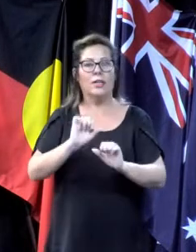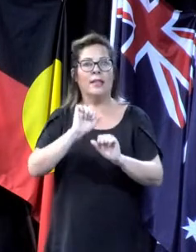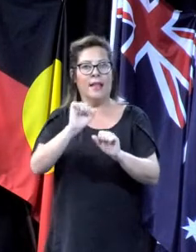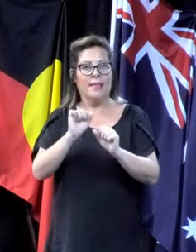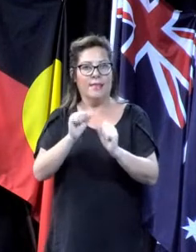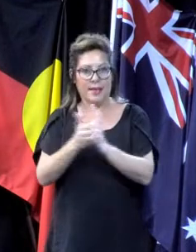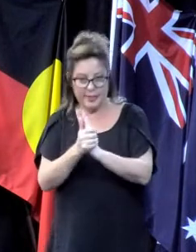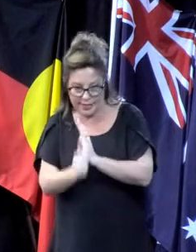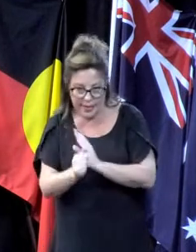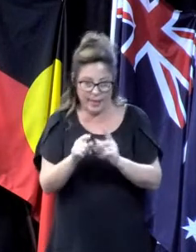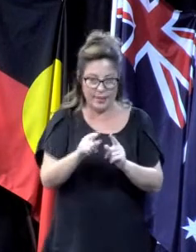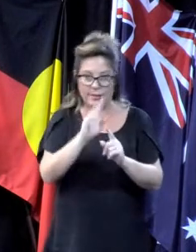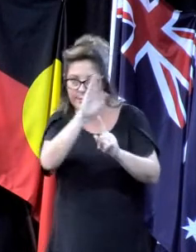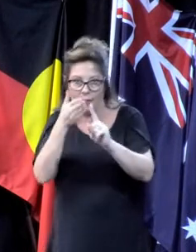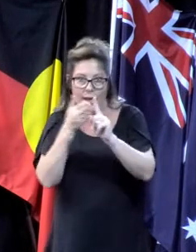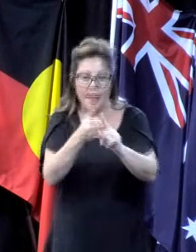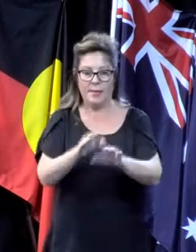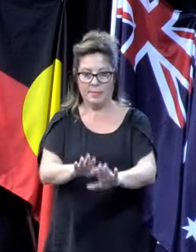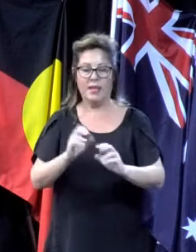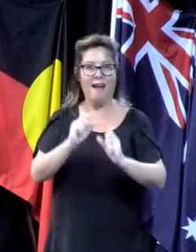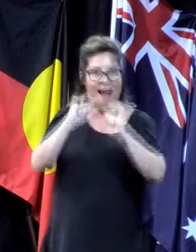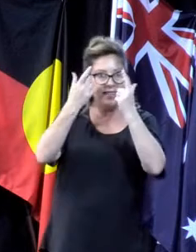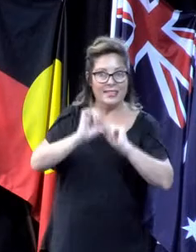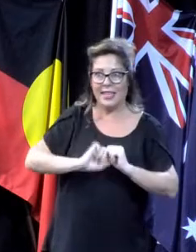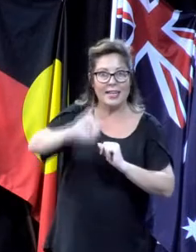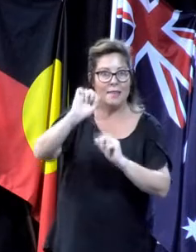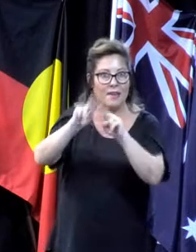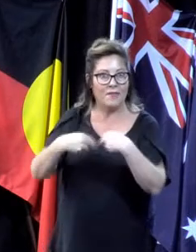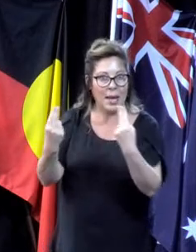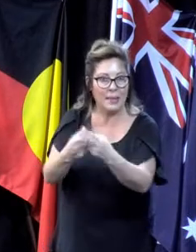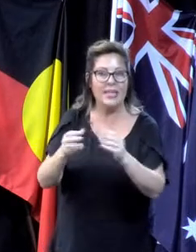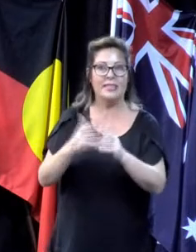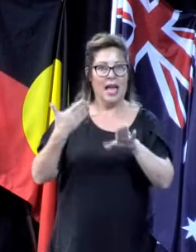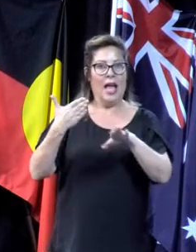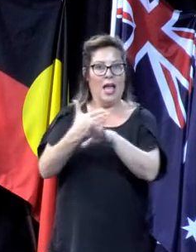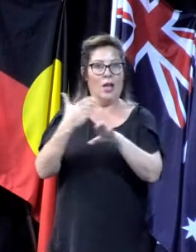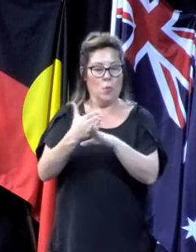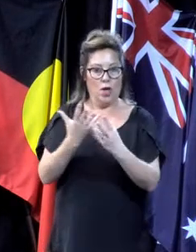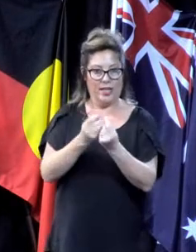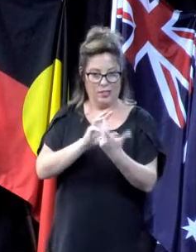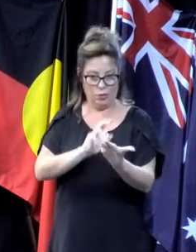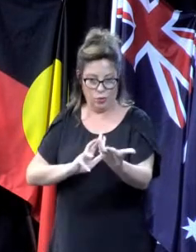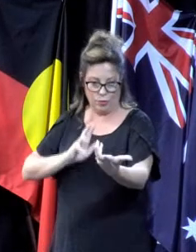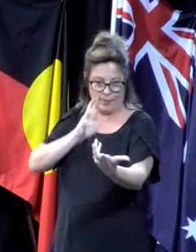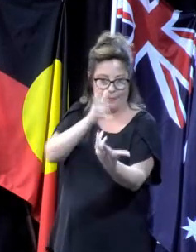to understand that holistic approach about them and, then, working as a team within our schools to address those things